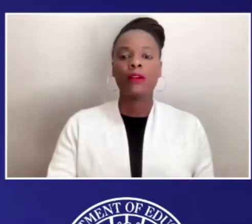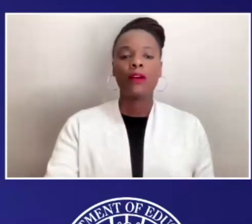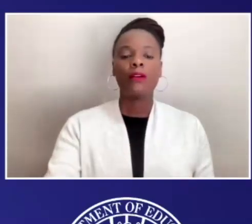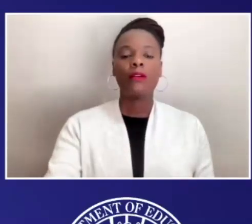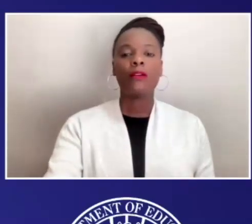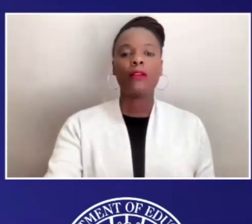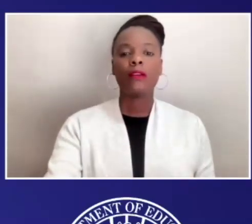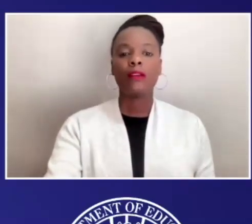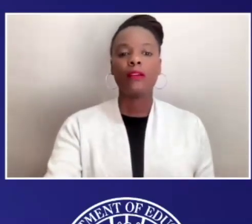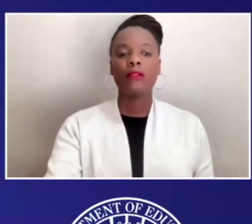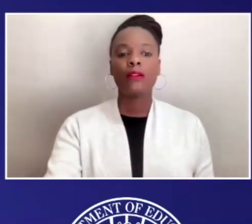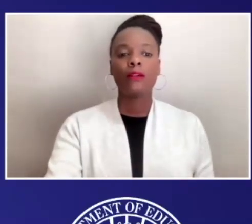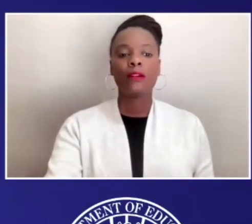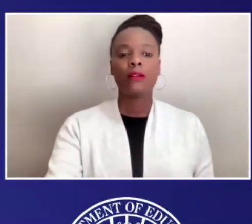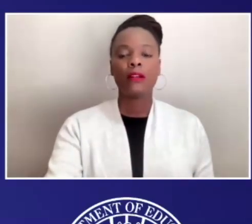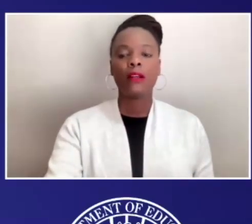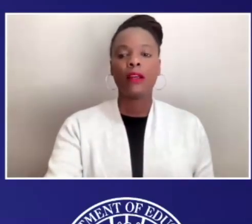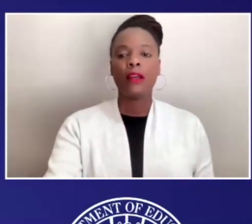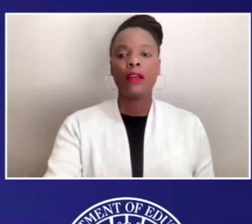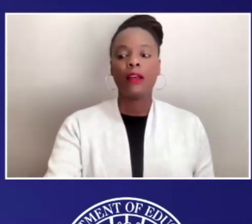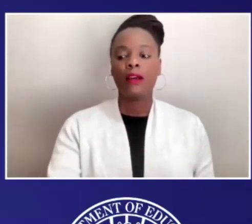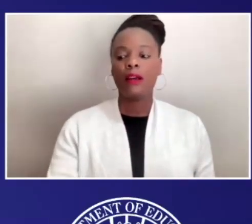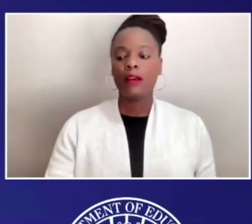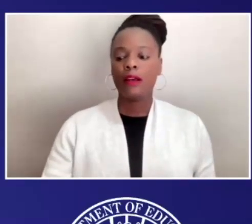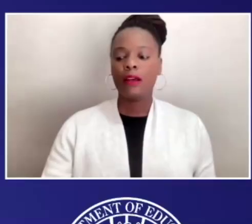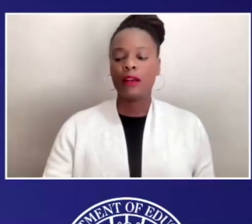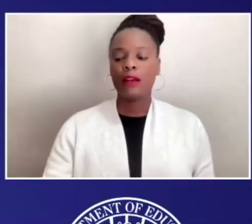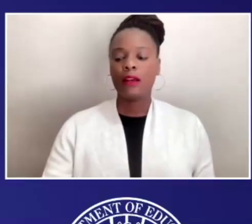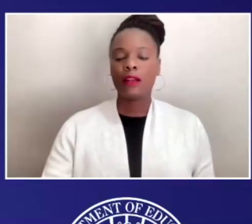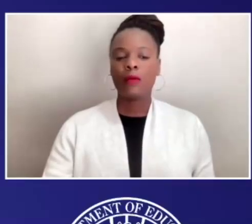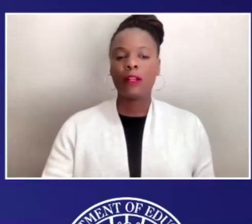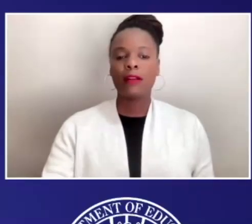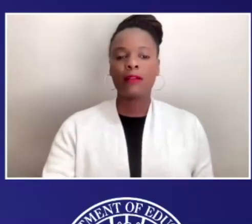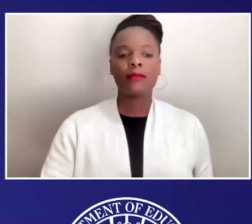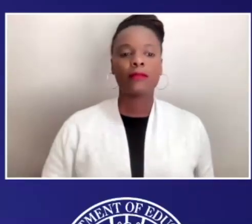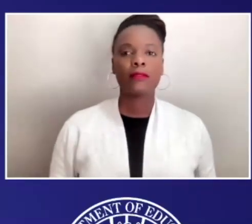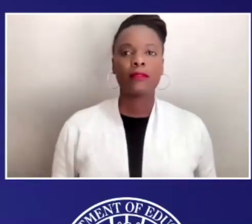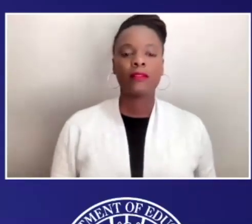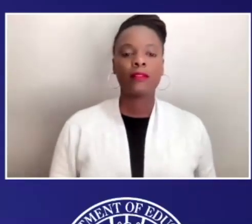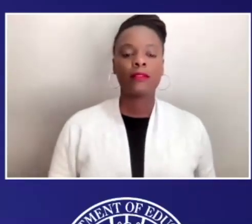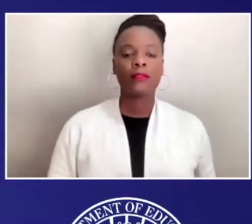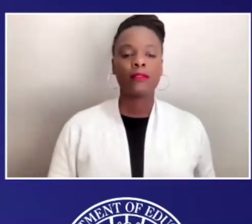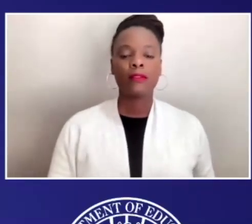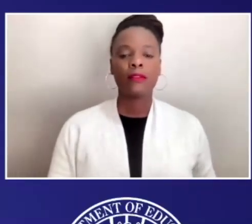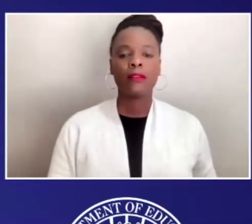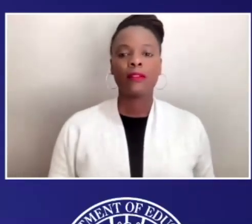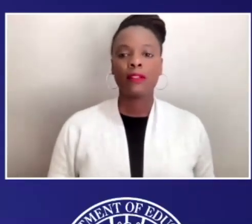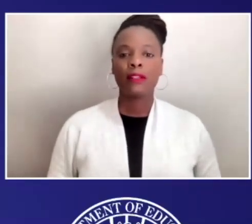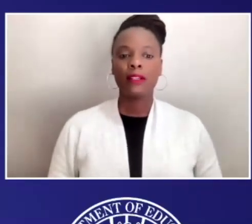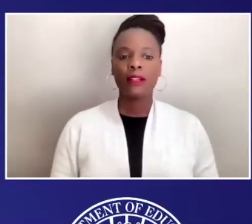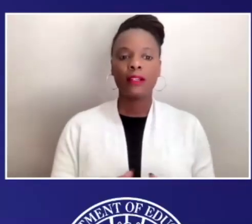Okay, thank you. And then I just wanted to follow up with, with Alex said just making sure I understood exactly what he asked and